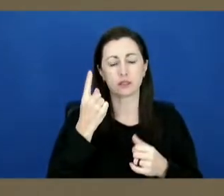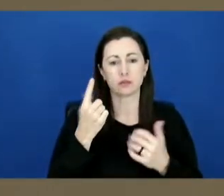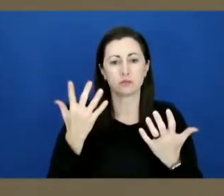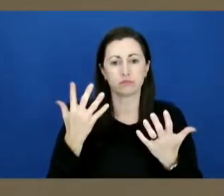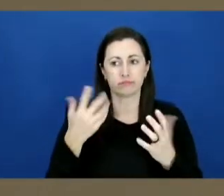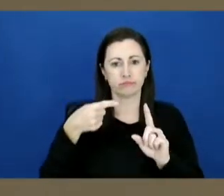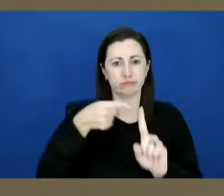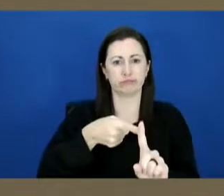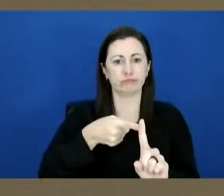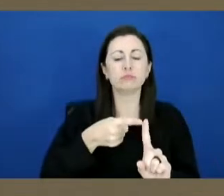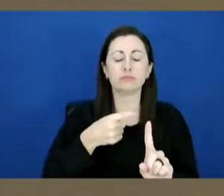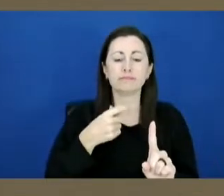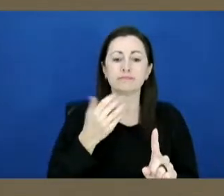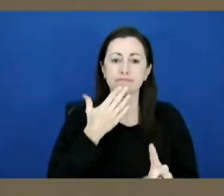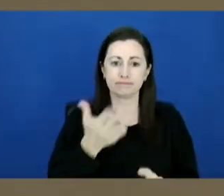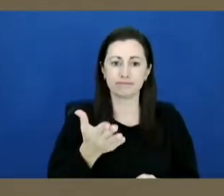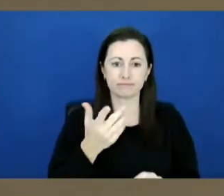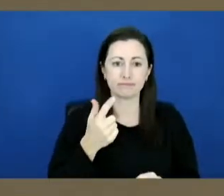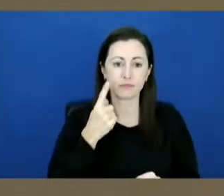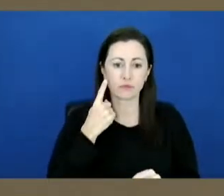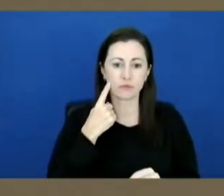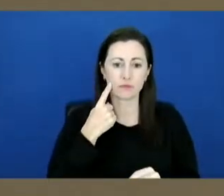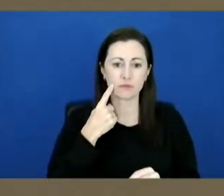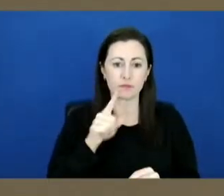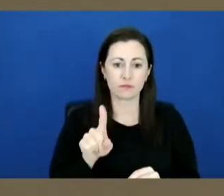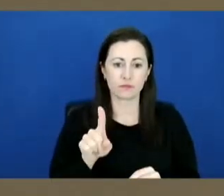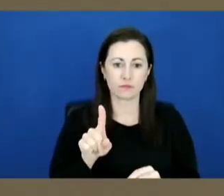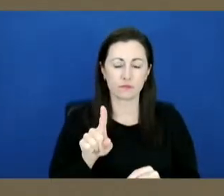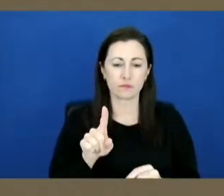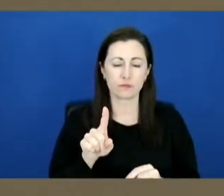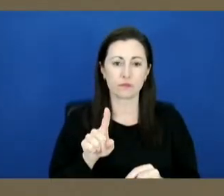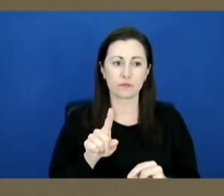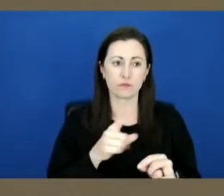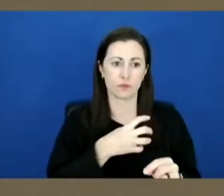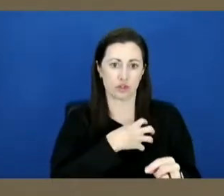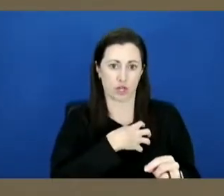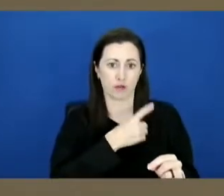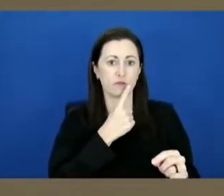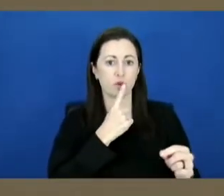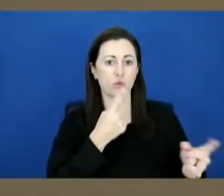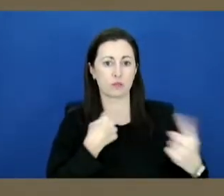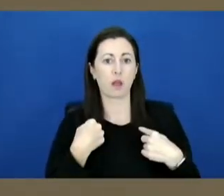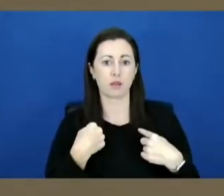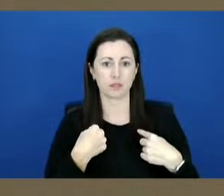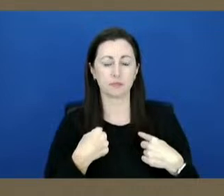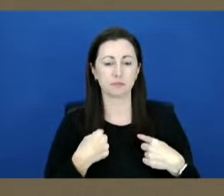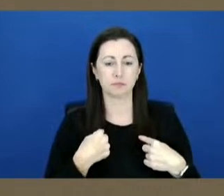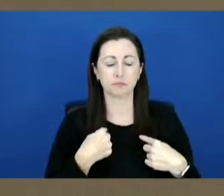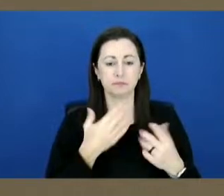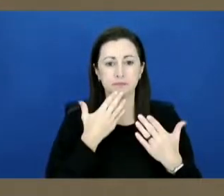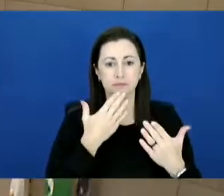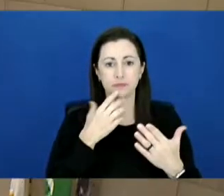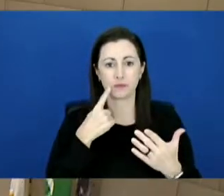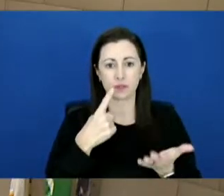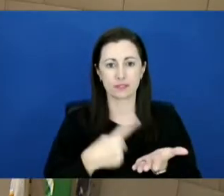BECAUSE NOW I FEEL LOOK I HAVE A BETTER UNDERSTANDING OF WHAT